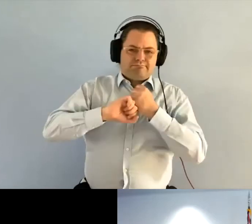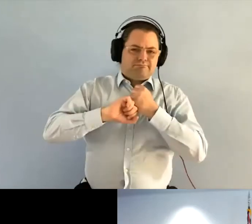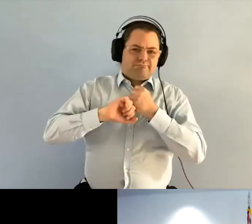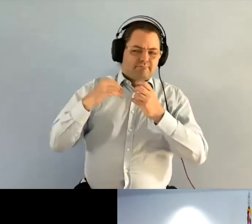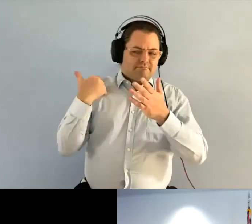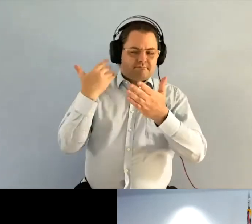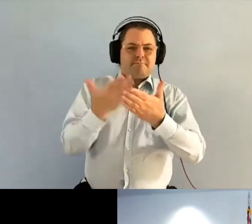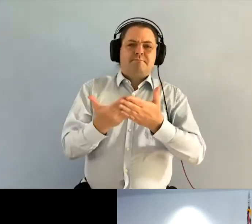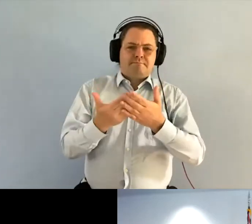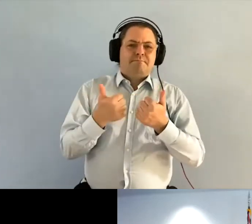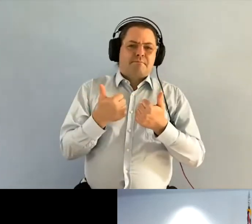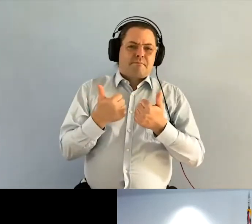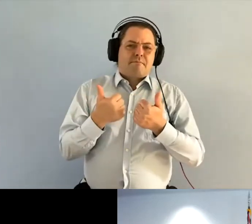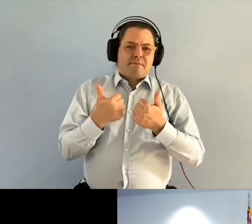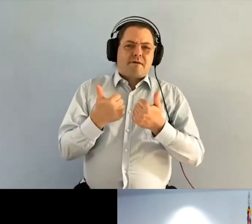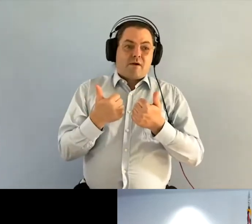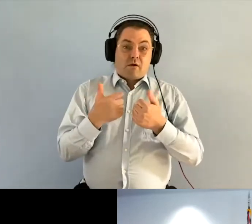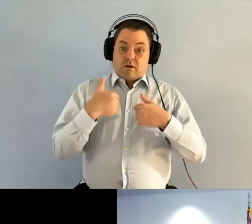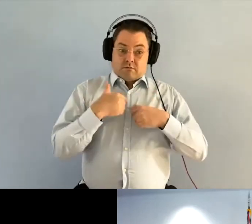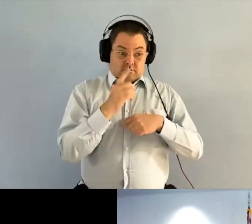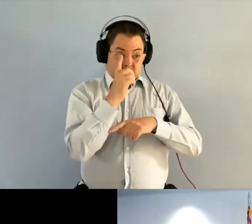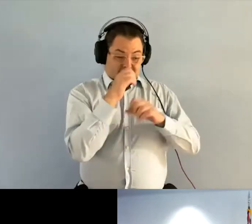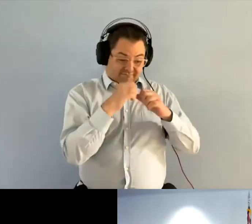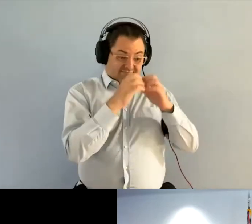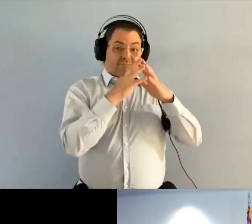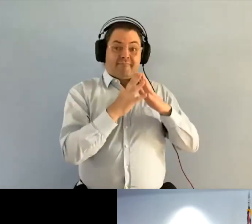on persons with disabilities and humanitarian action to the Australian